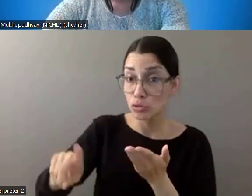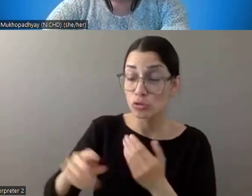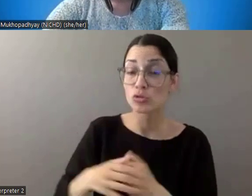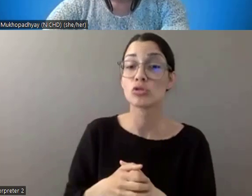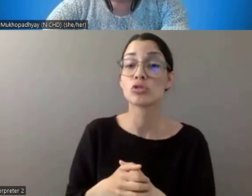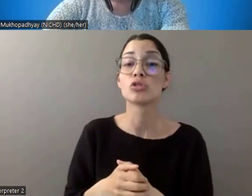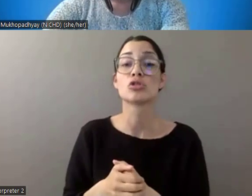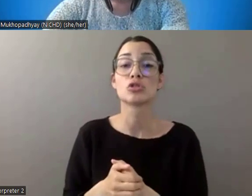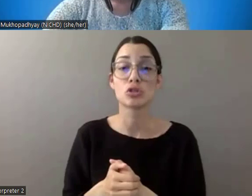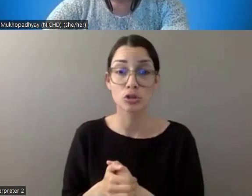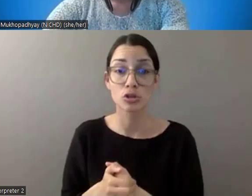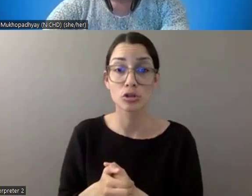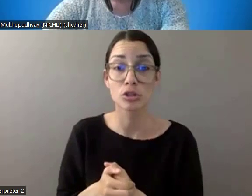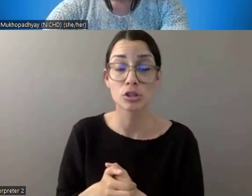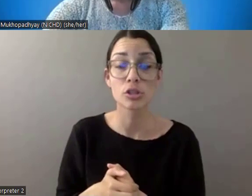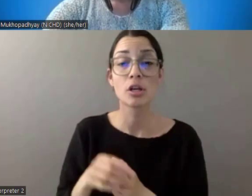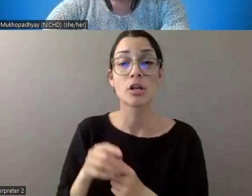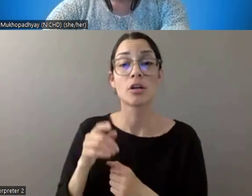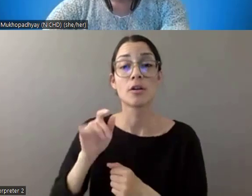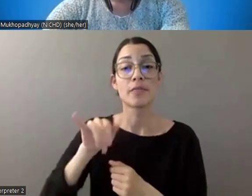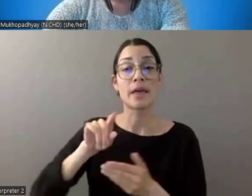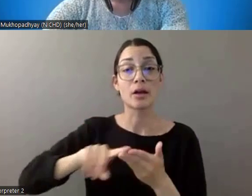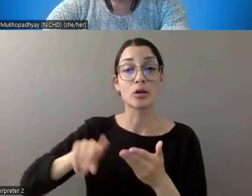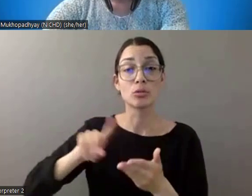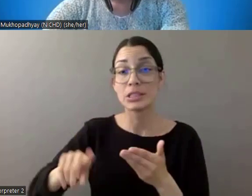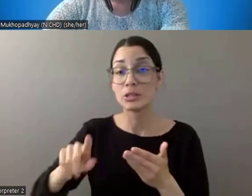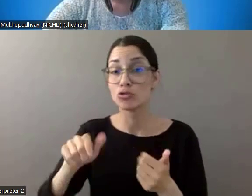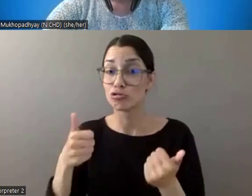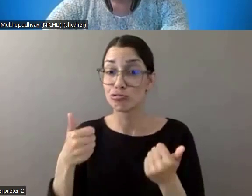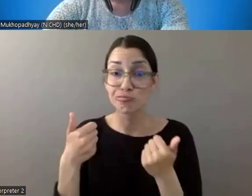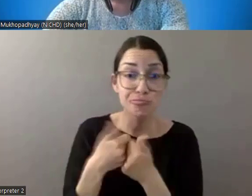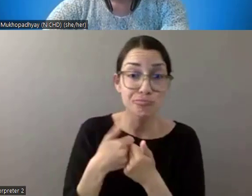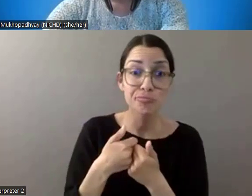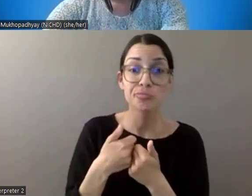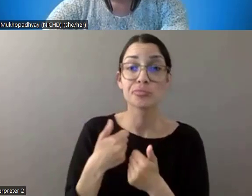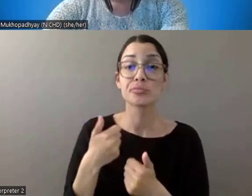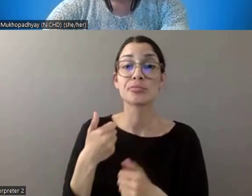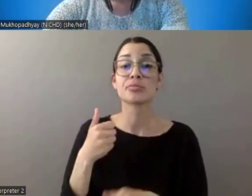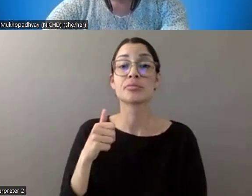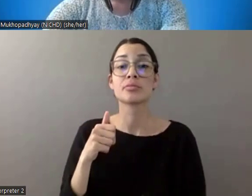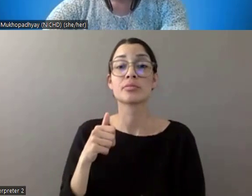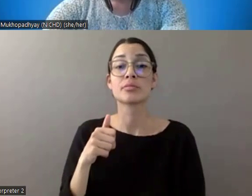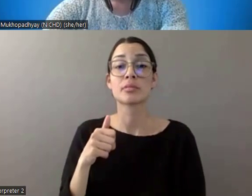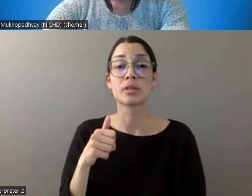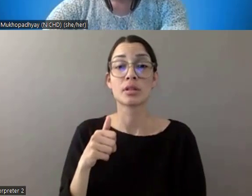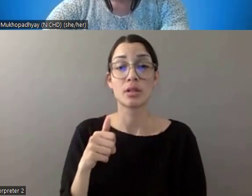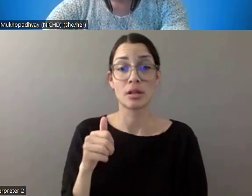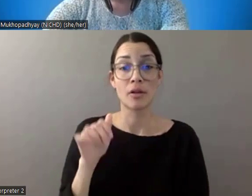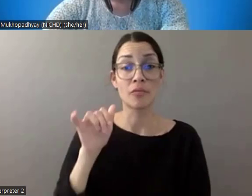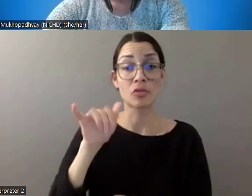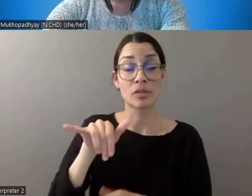whether the data are publishable, disseminated and important to the field,